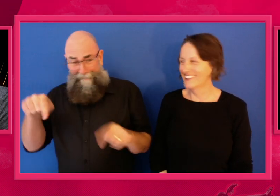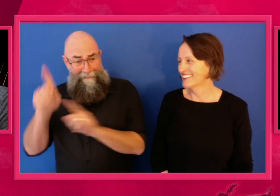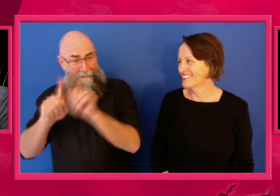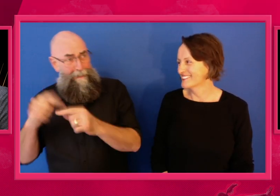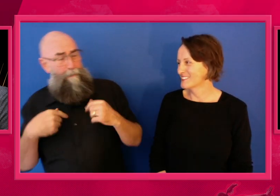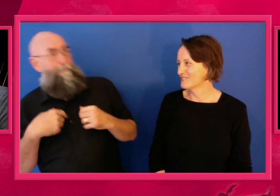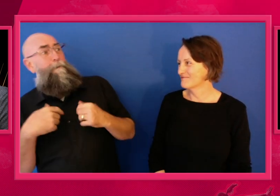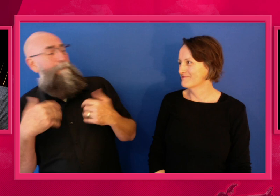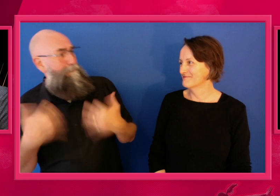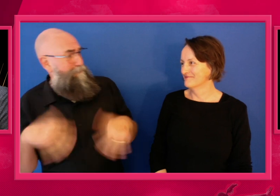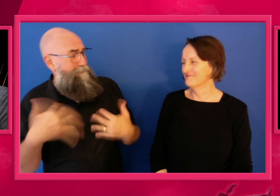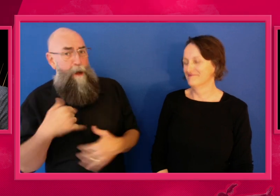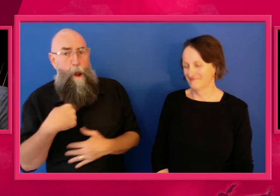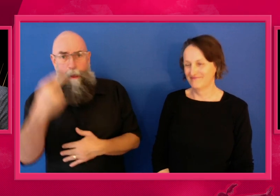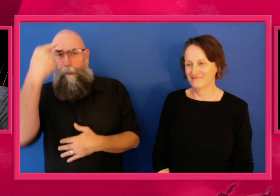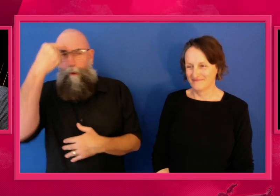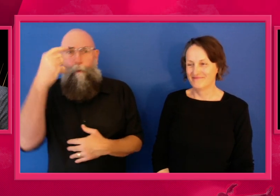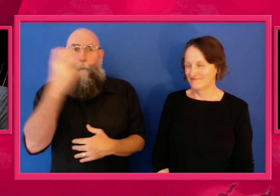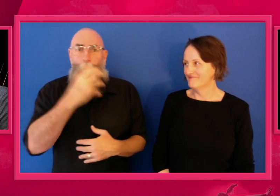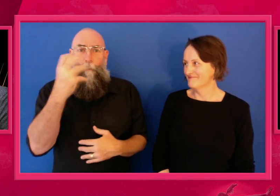So that's why I thought straightaway that this is going to be your You Little Ripper